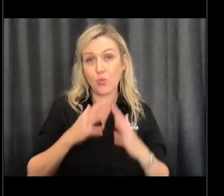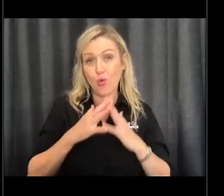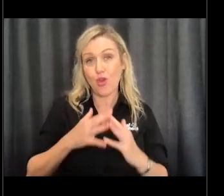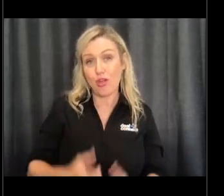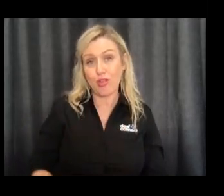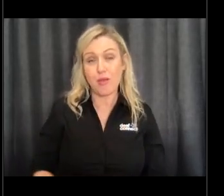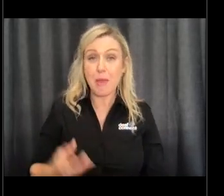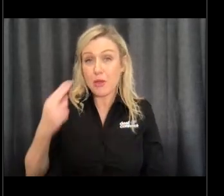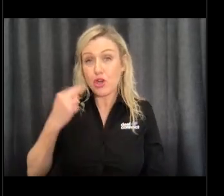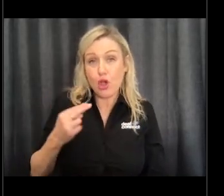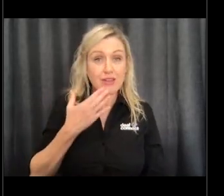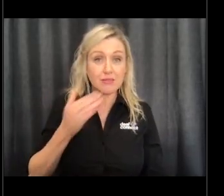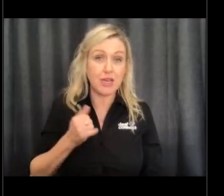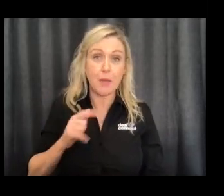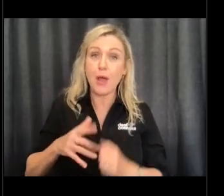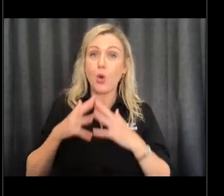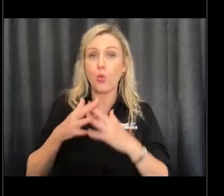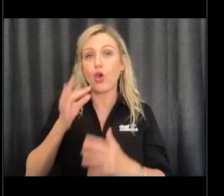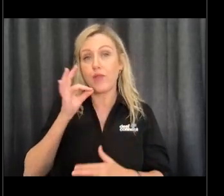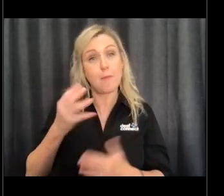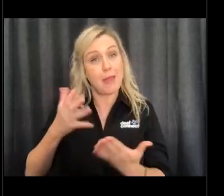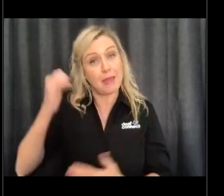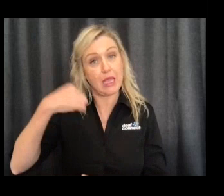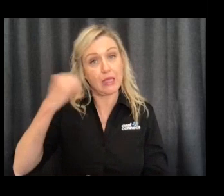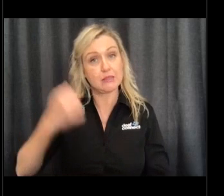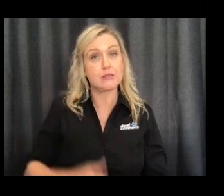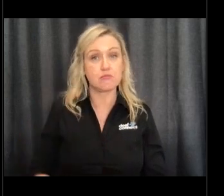Yes, absolutely that clause is there.